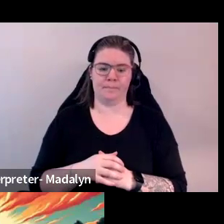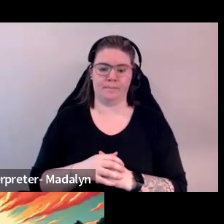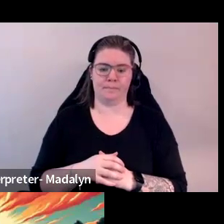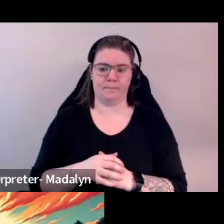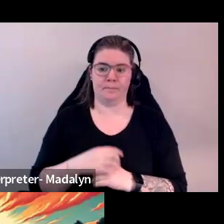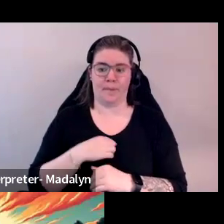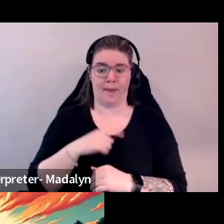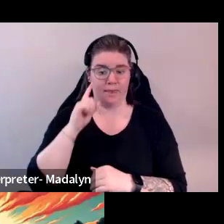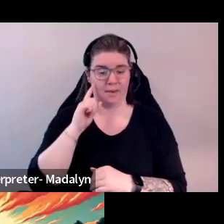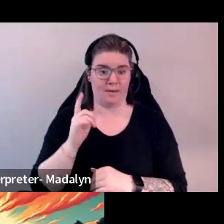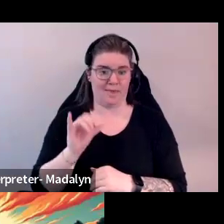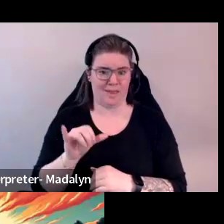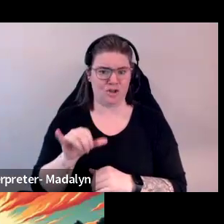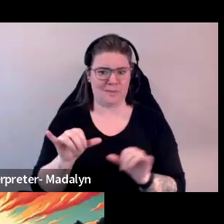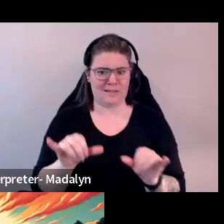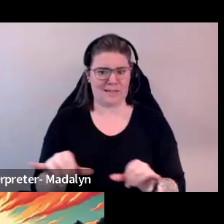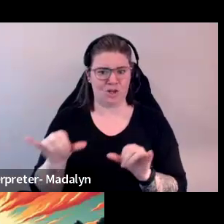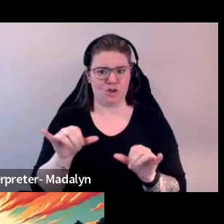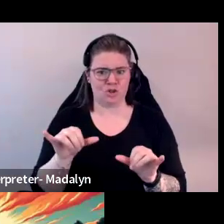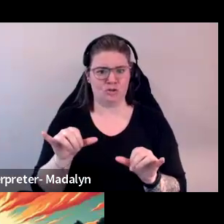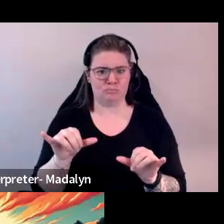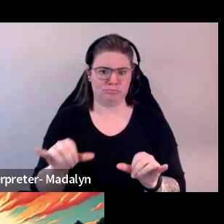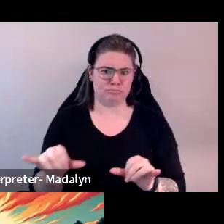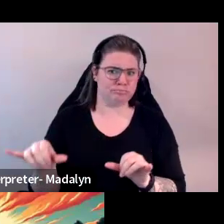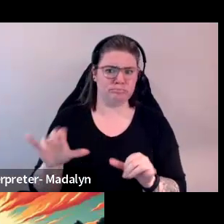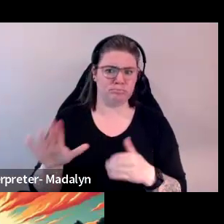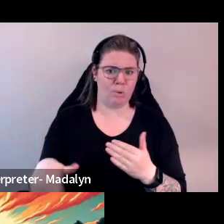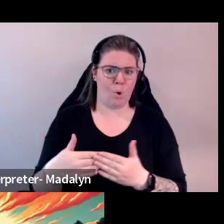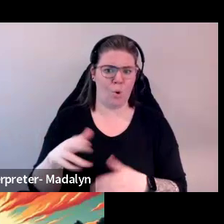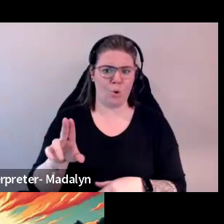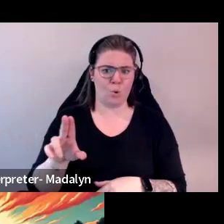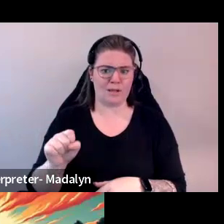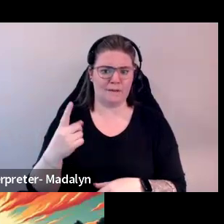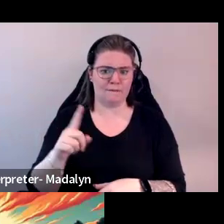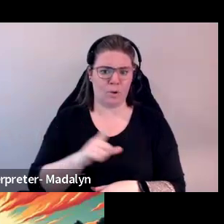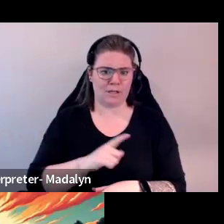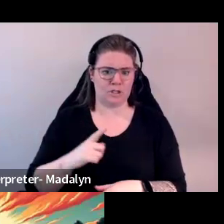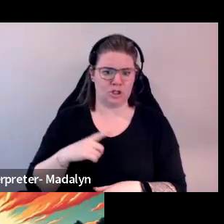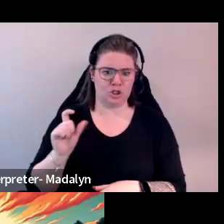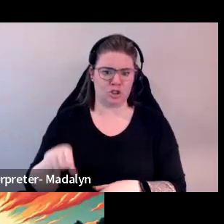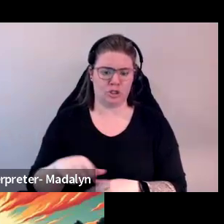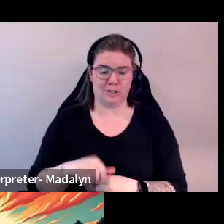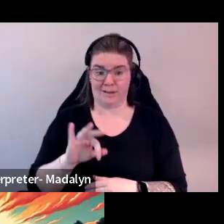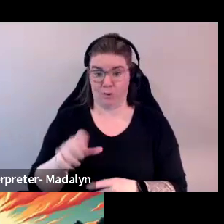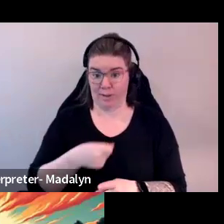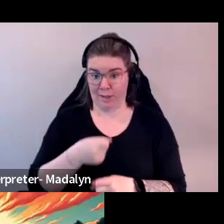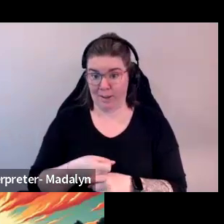Don Dew: that should be a standard bearer across the United States for legislation. If it's going to affect the disability community.